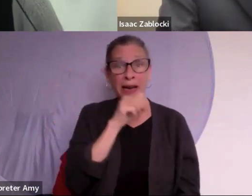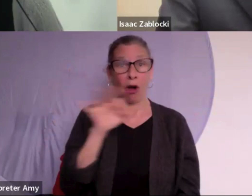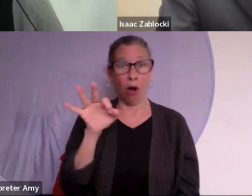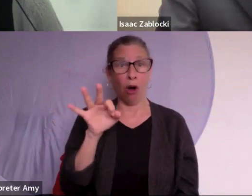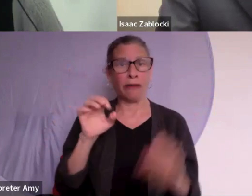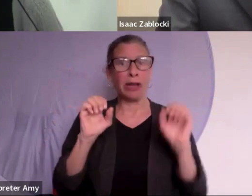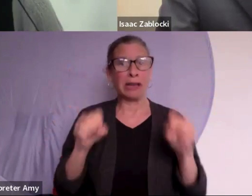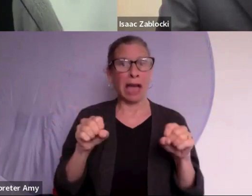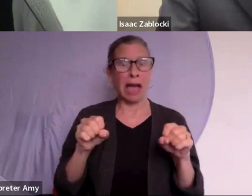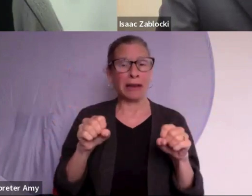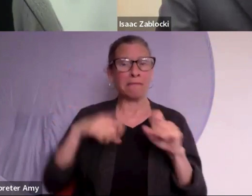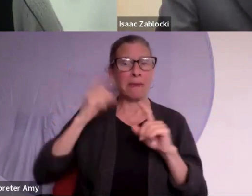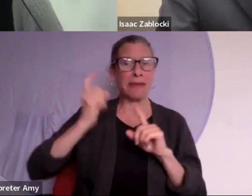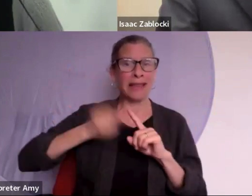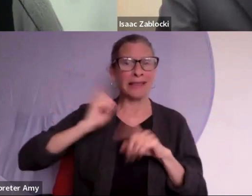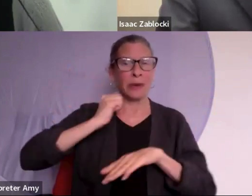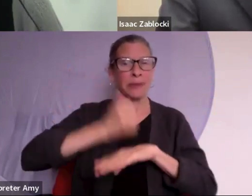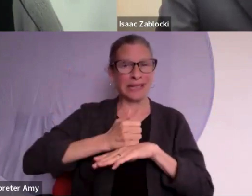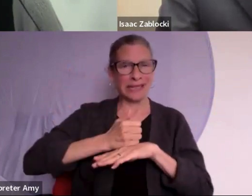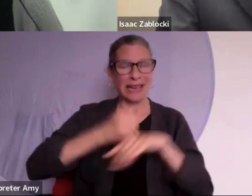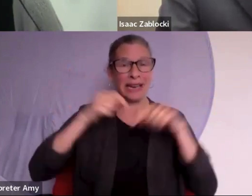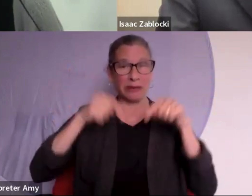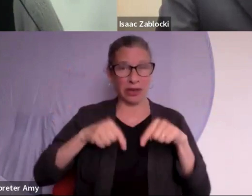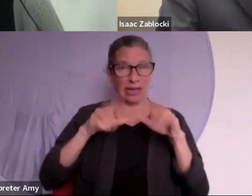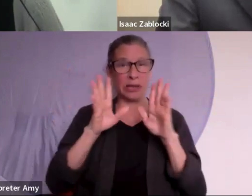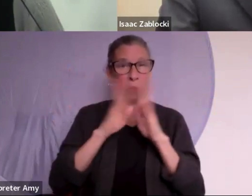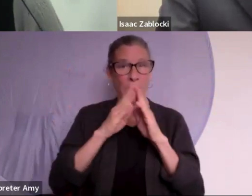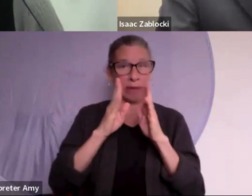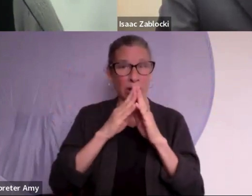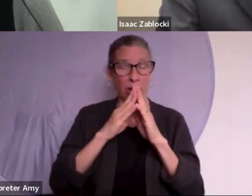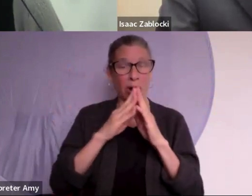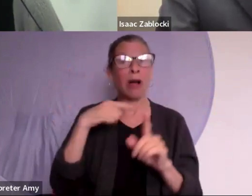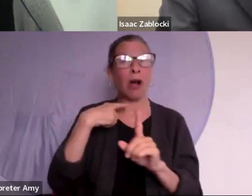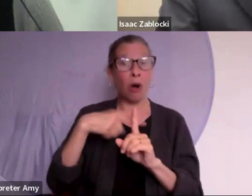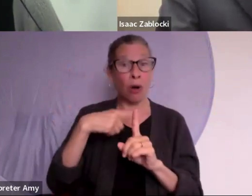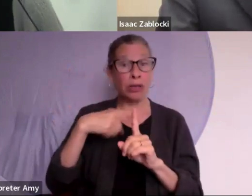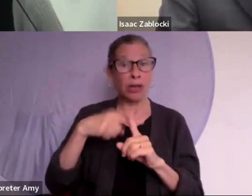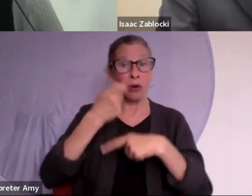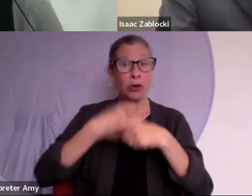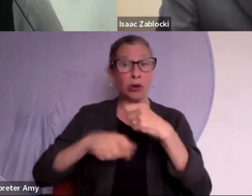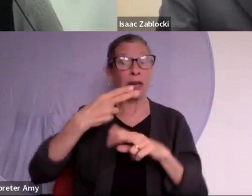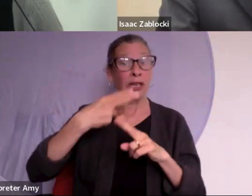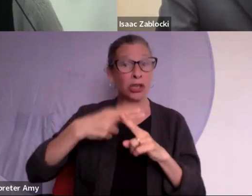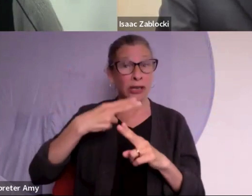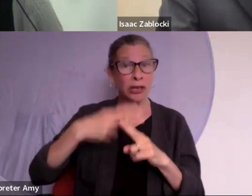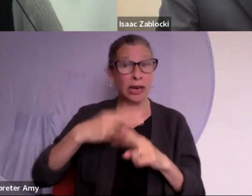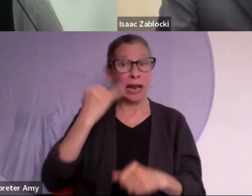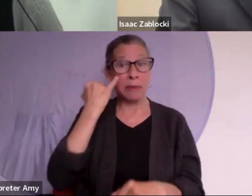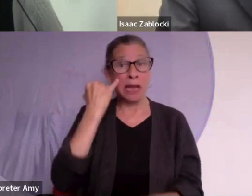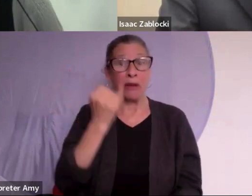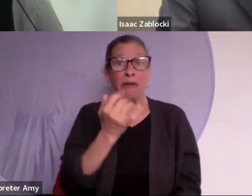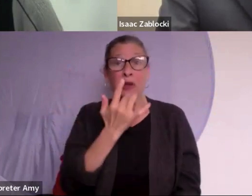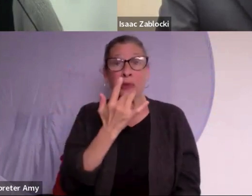default setting for the webinar. You may also change your name if you do not want your current name visible in the